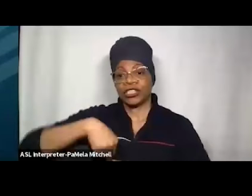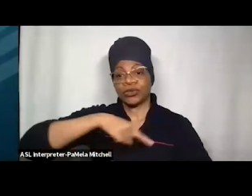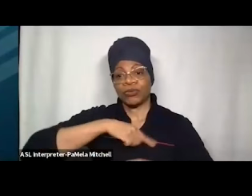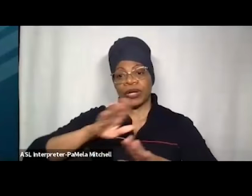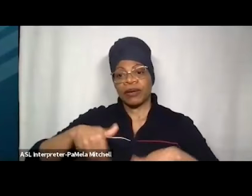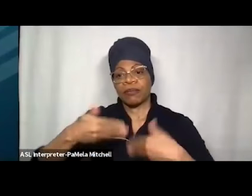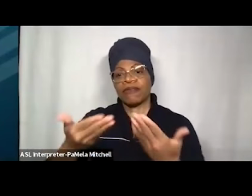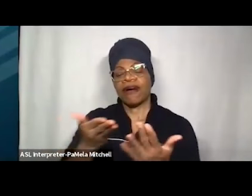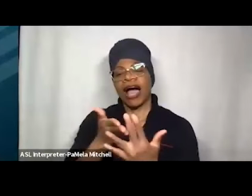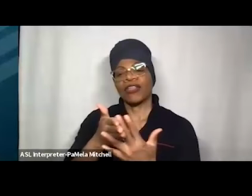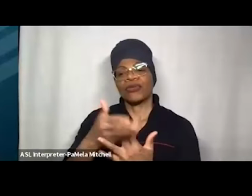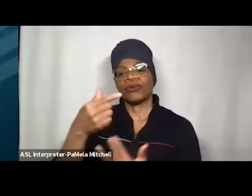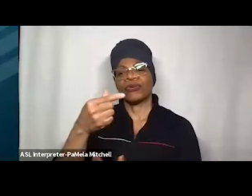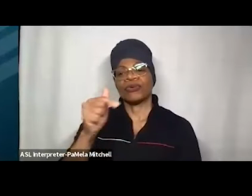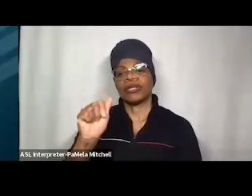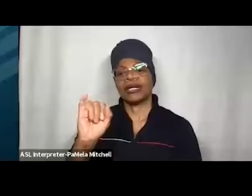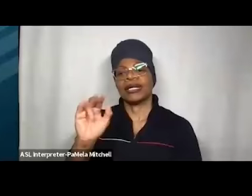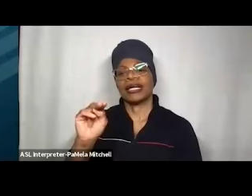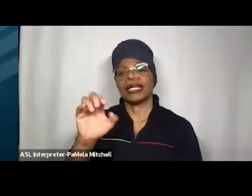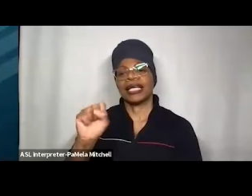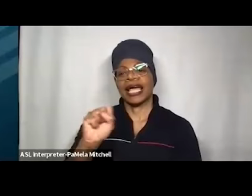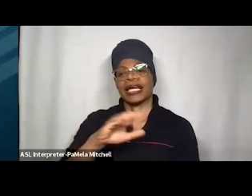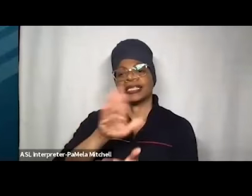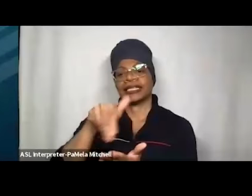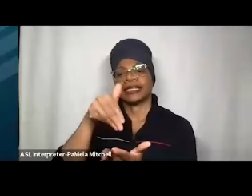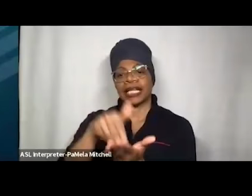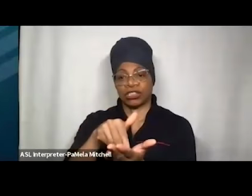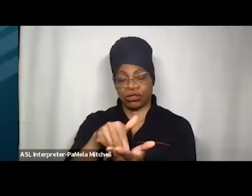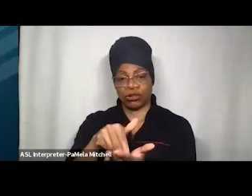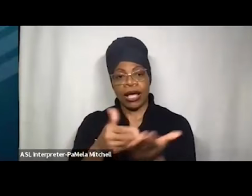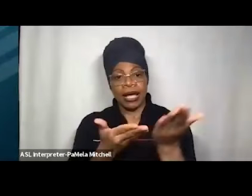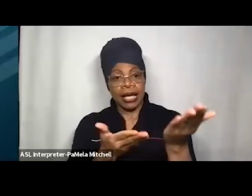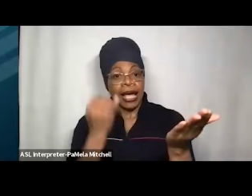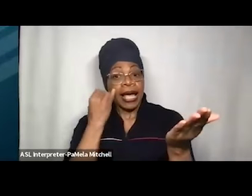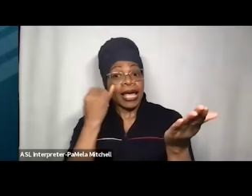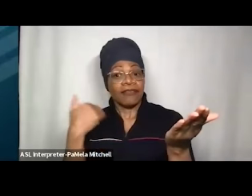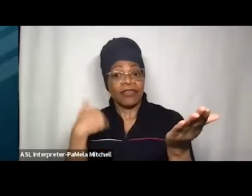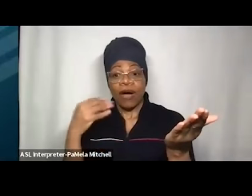Next slide, please. And here again, if you have questions that weren't answered